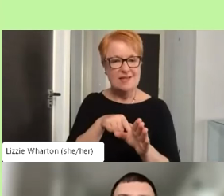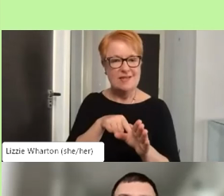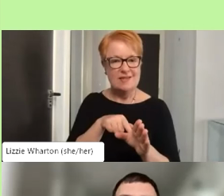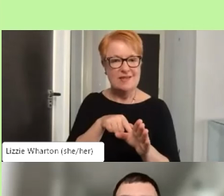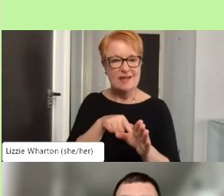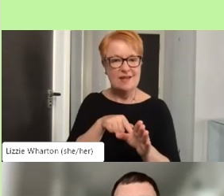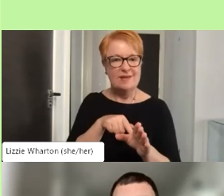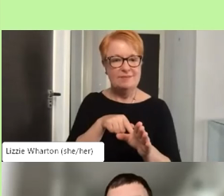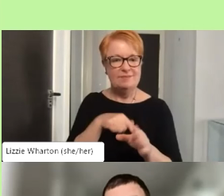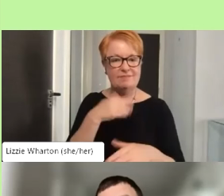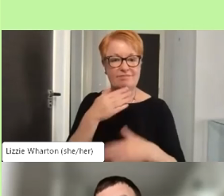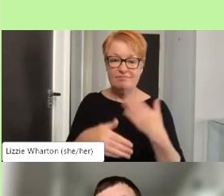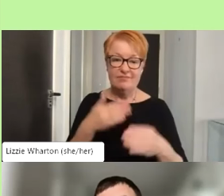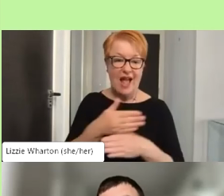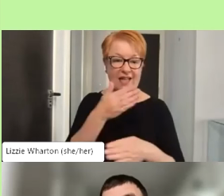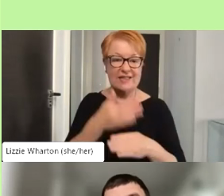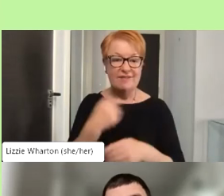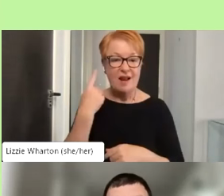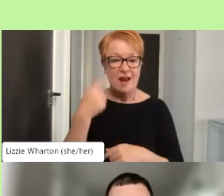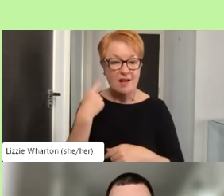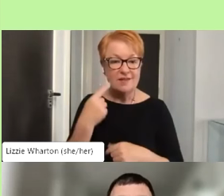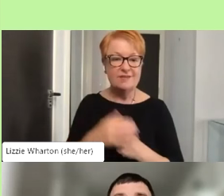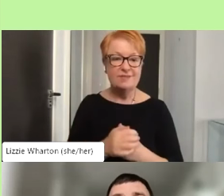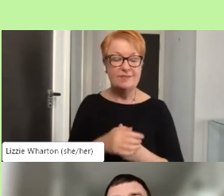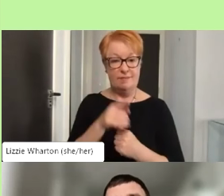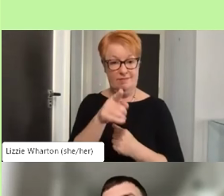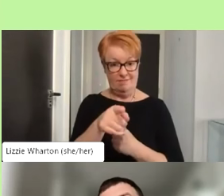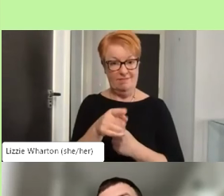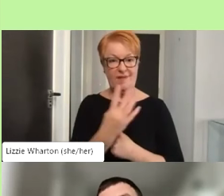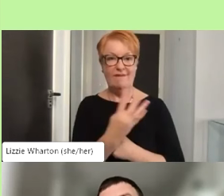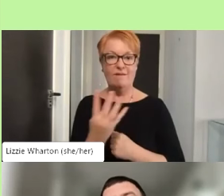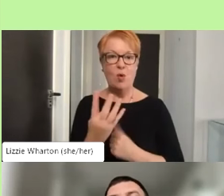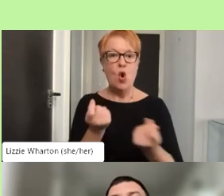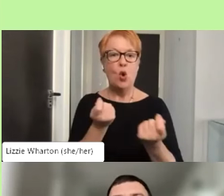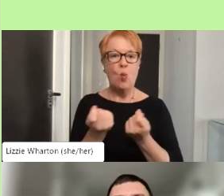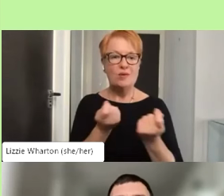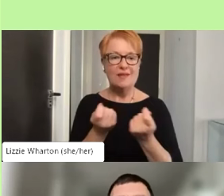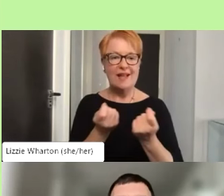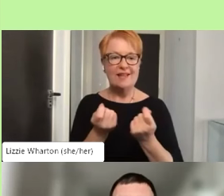And here you can see the coordinators who, later - a few years later after the first